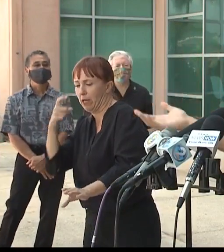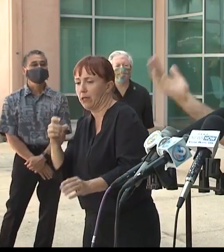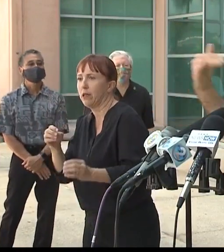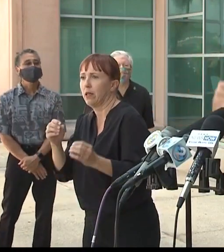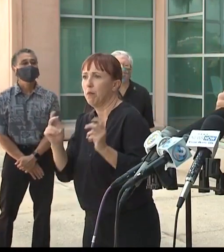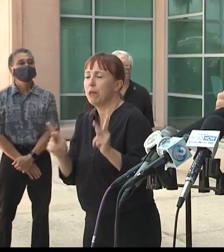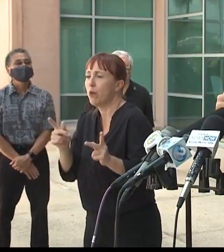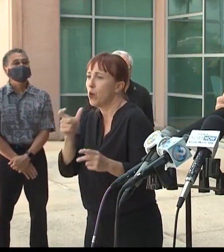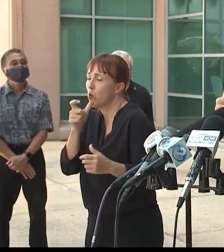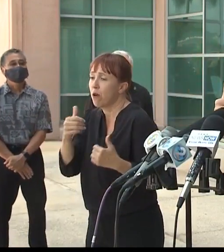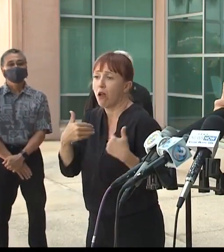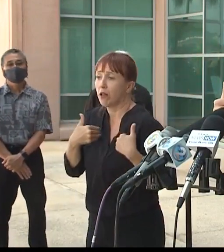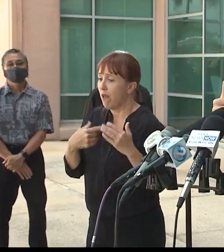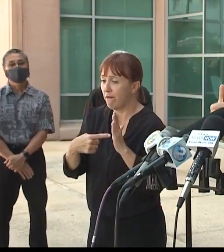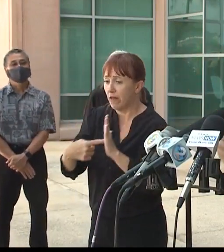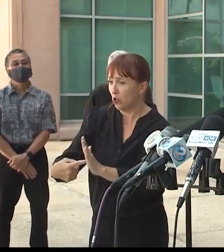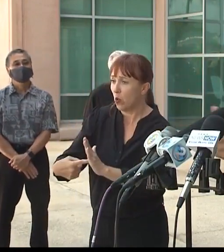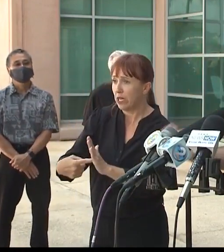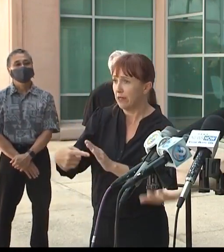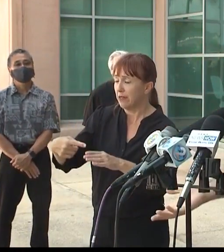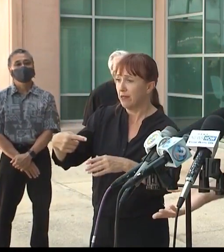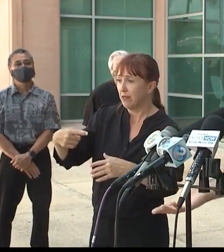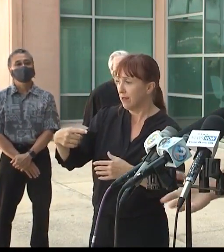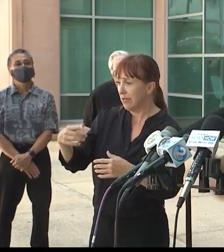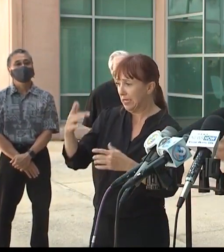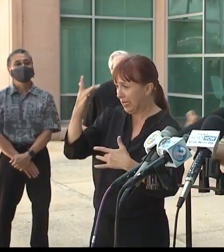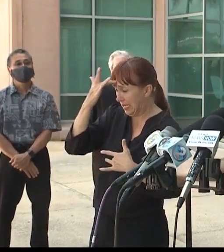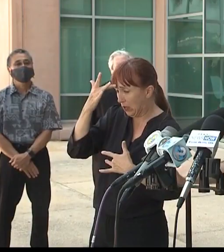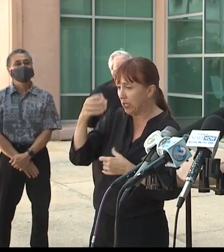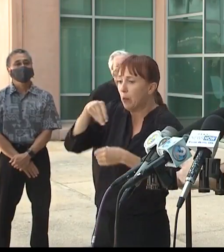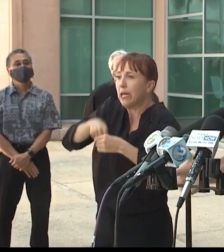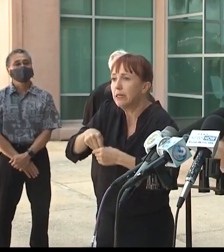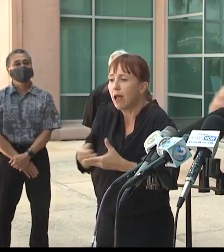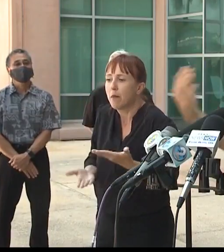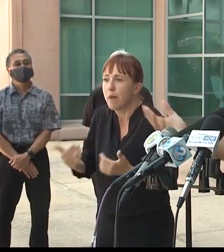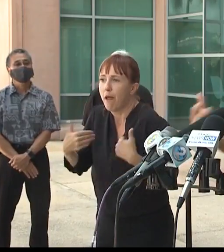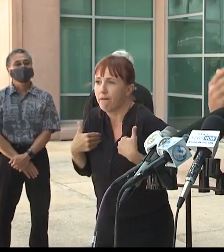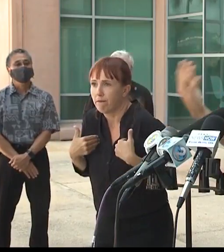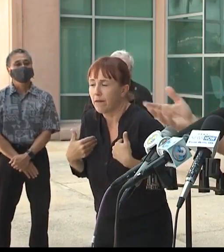HOW RESTRICTIVE POLICY SHOULD BE AS HONOLULU